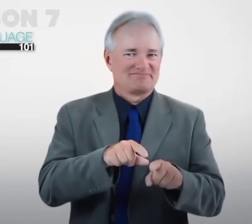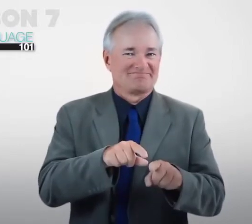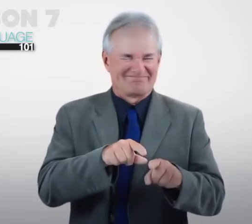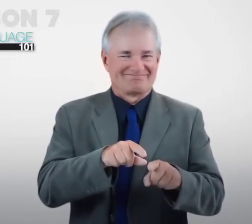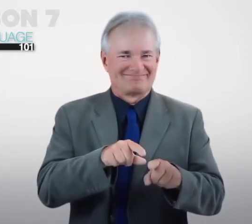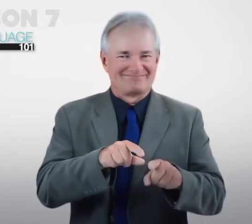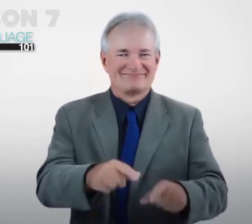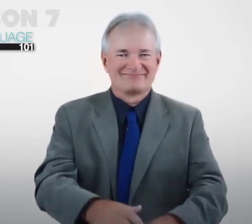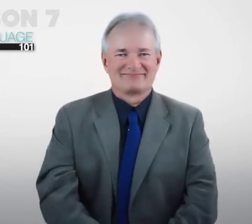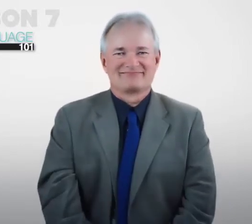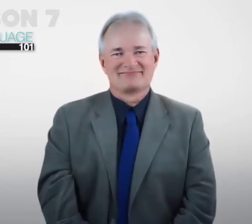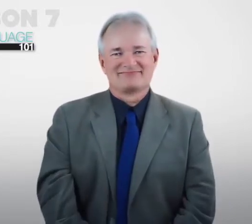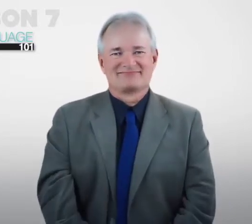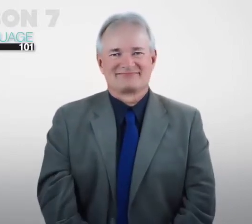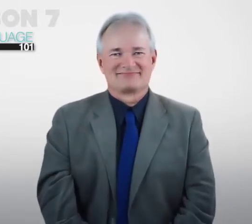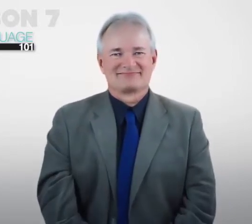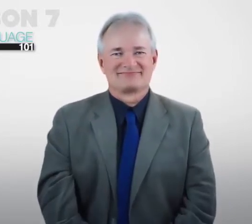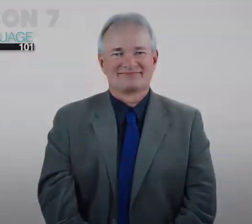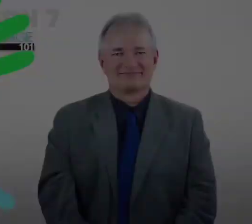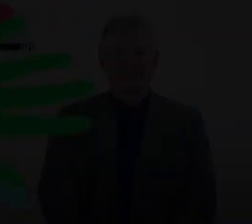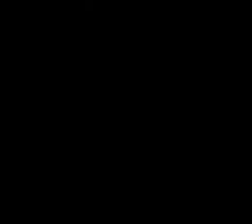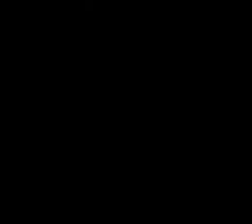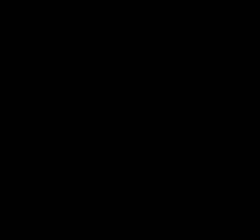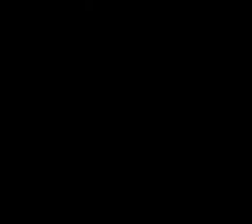and you'll always get the right answer. Okay?